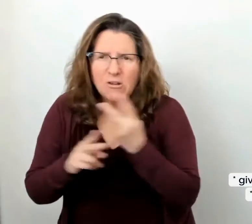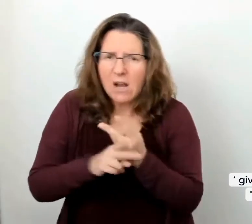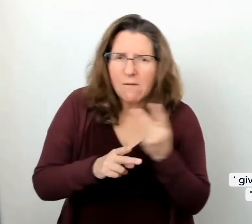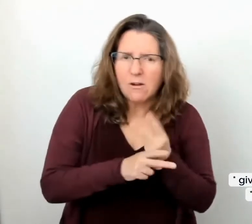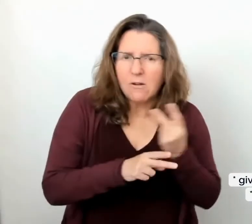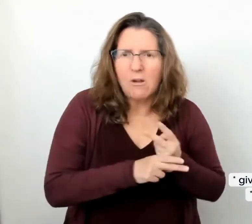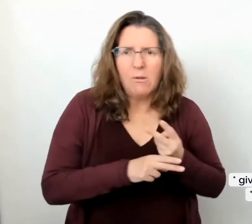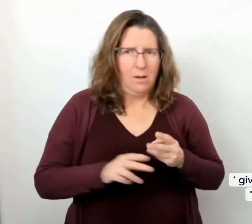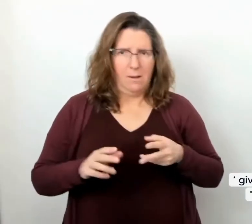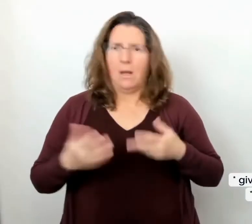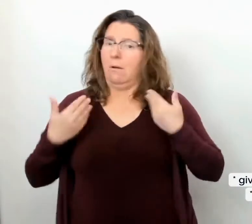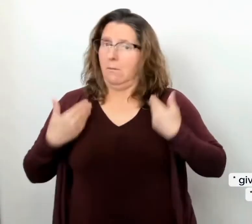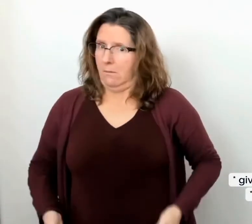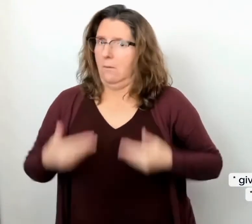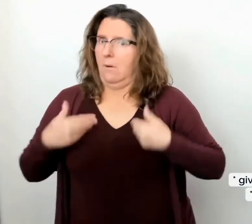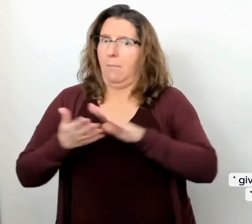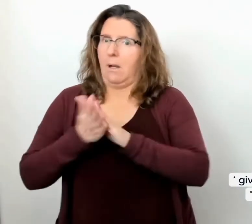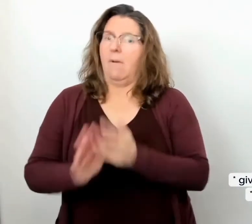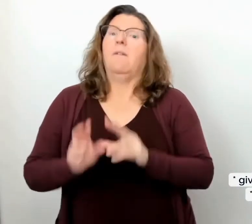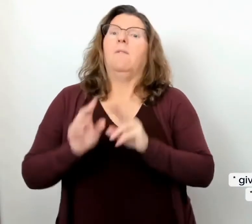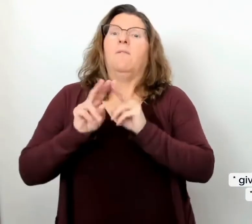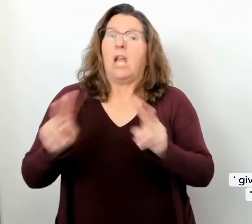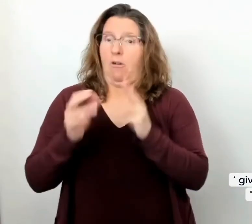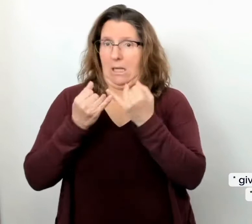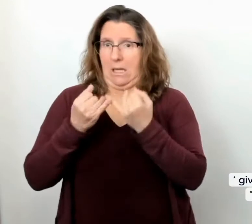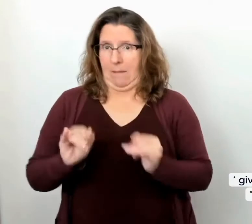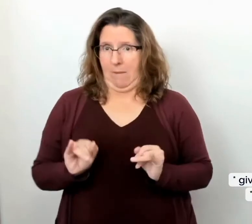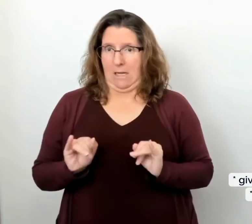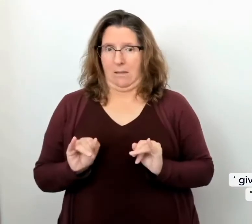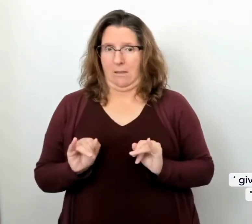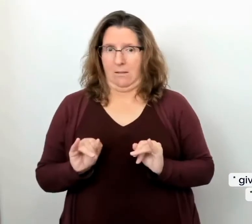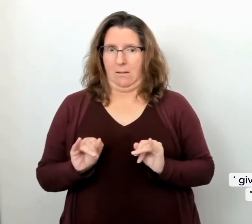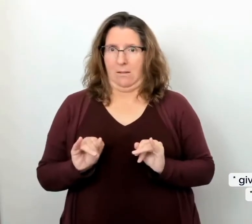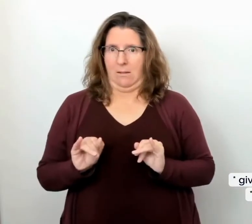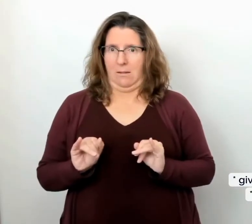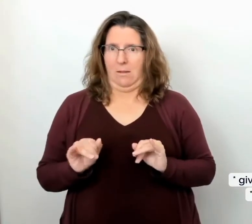what was being taught in the classroom. I became very independent.